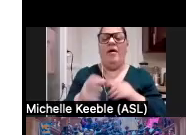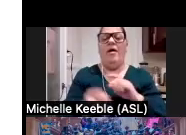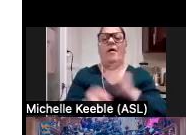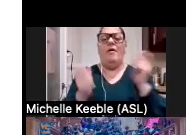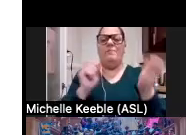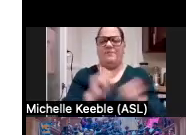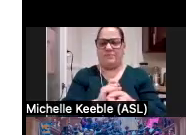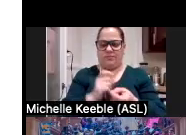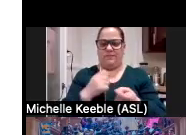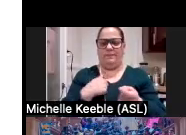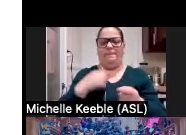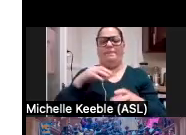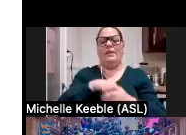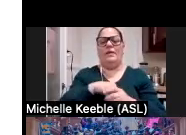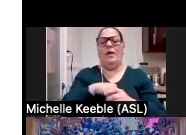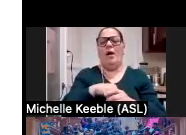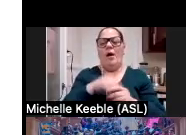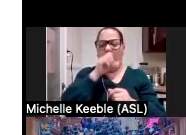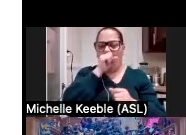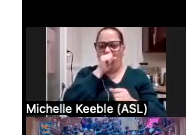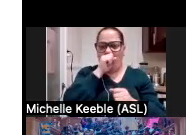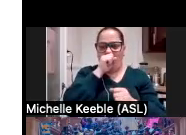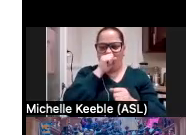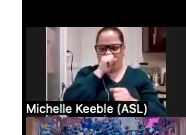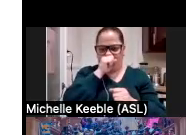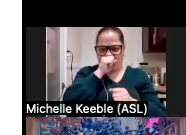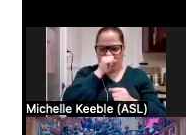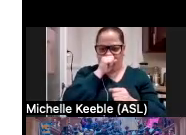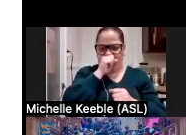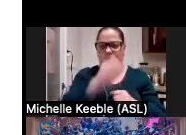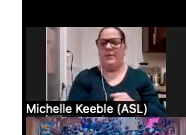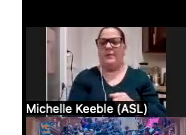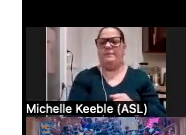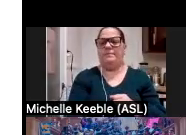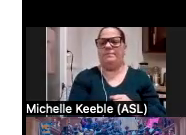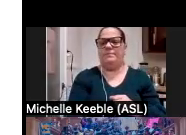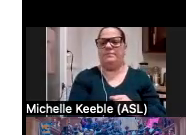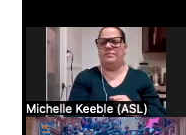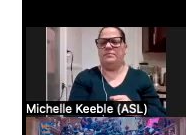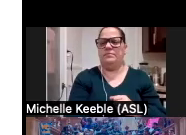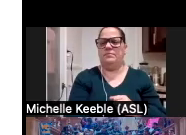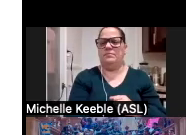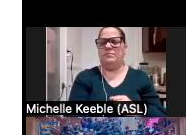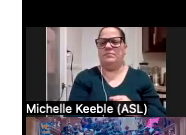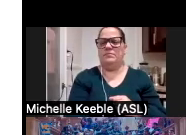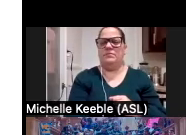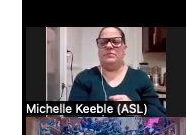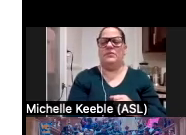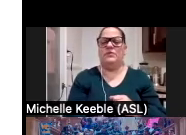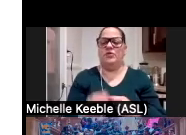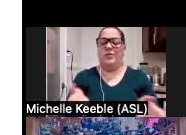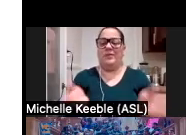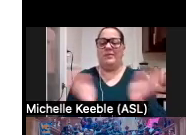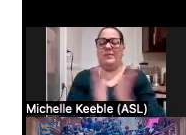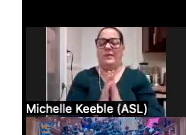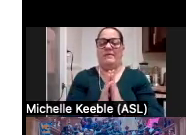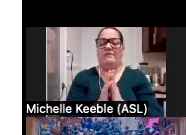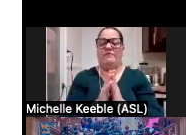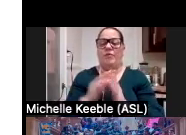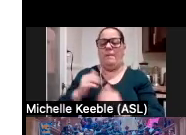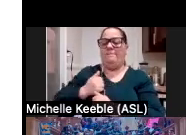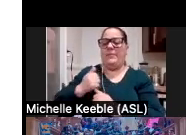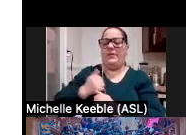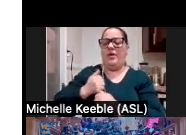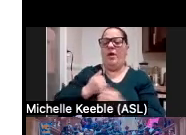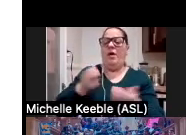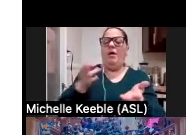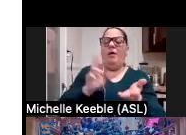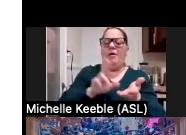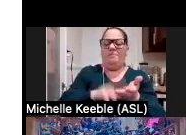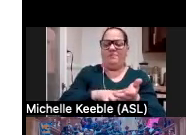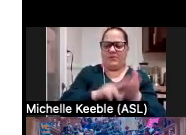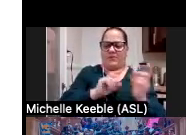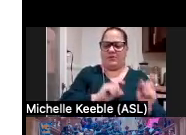into a shop floor for production. And he bid on several military contracts that had been issued to